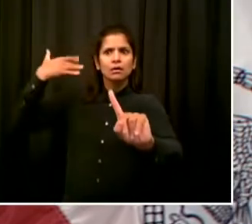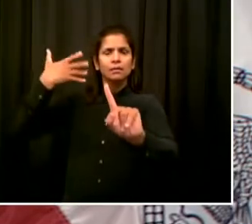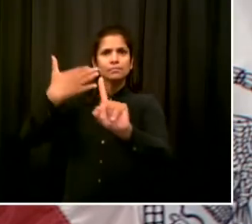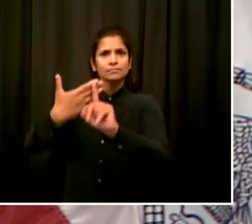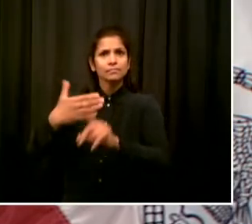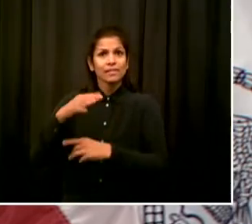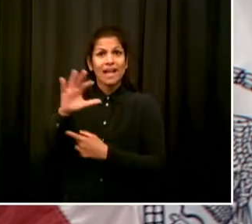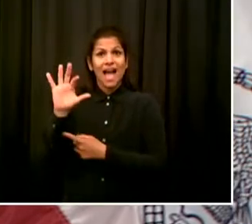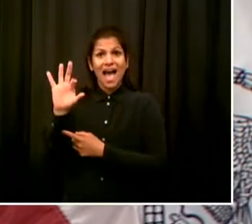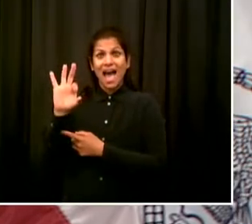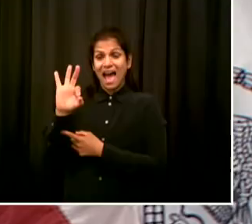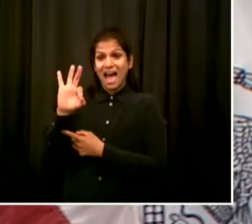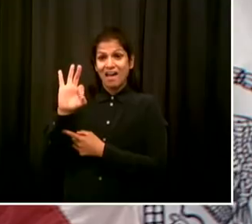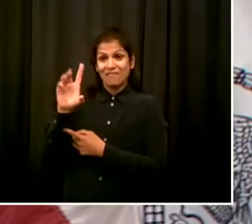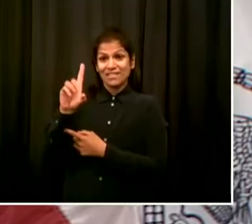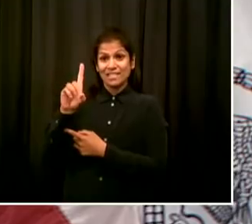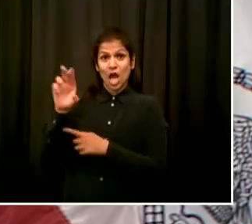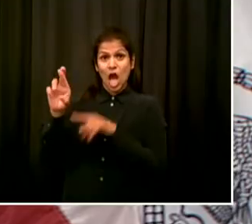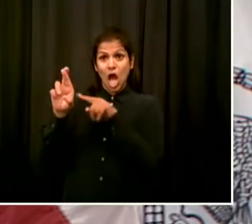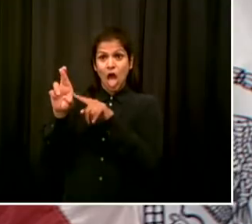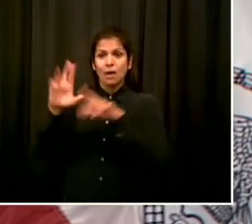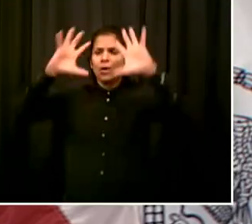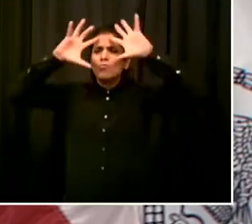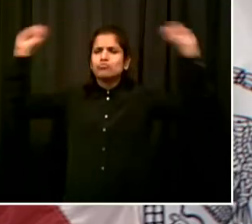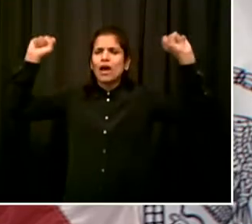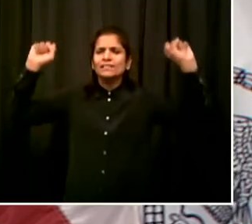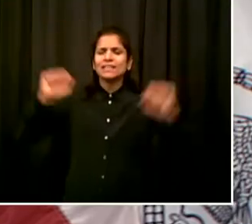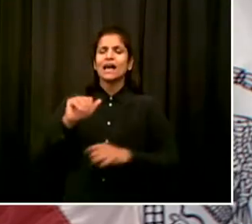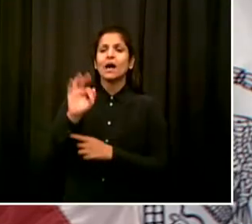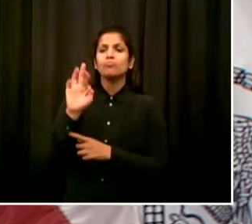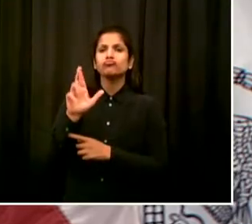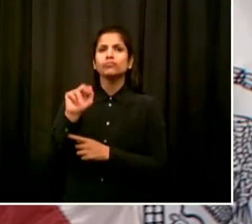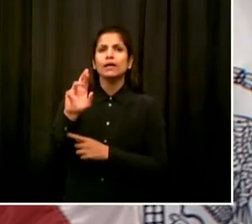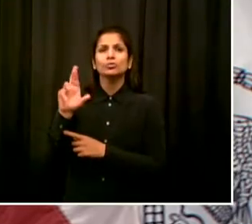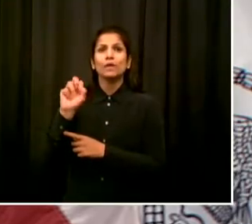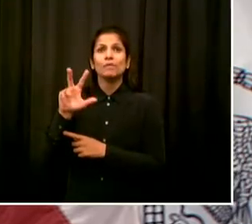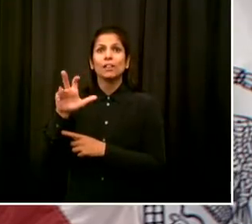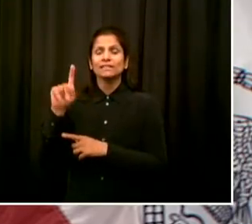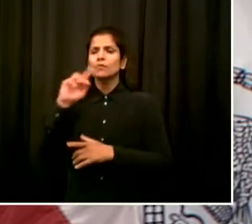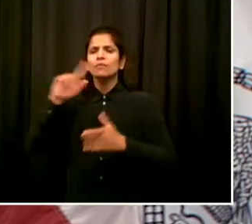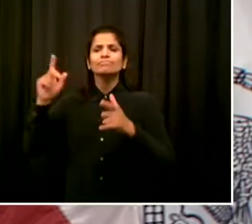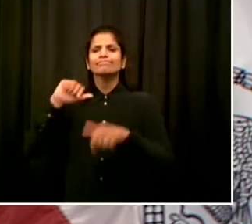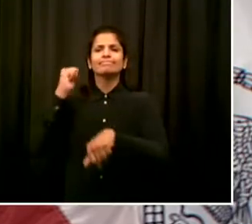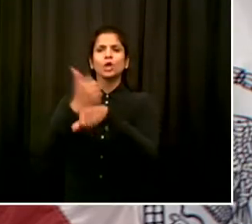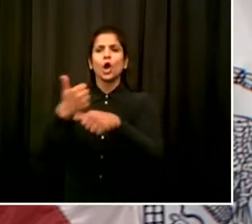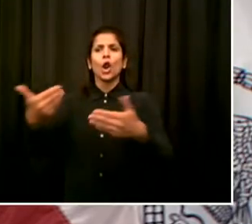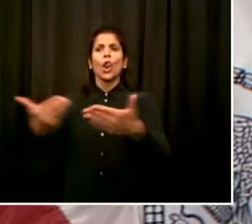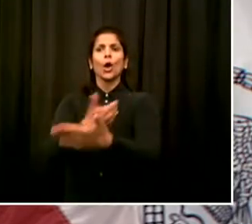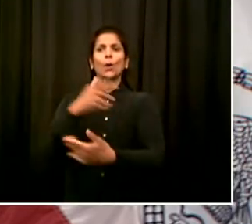FROM FRANKLIN ROOSEVELT'S DEAL AND THIS